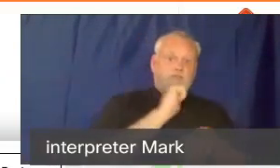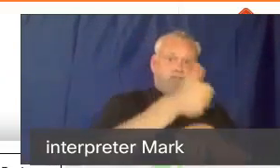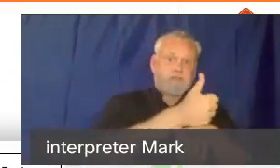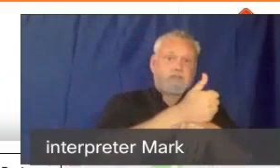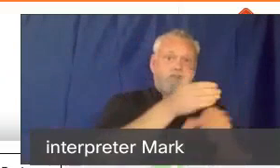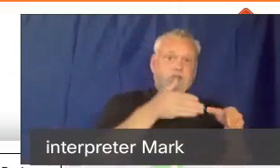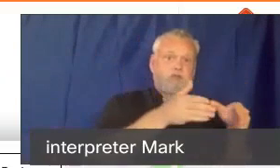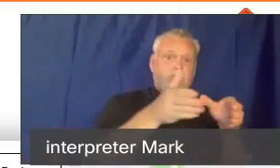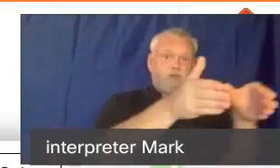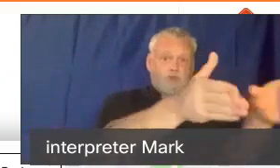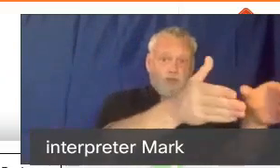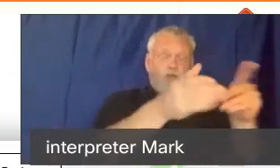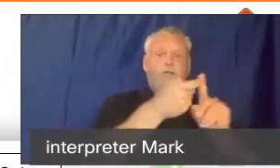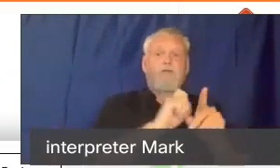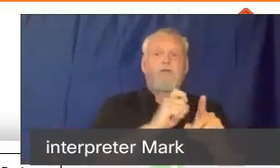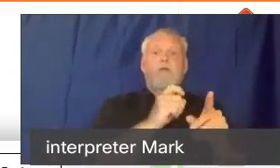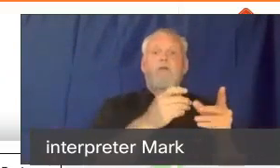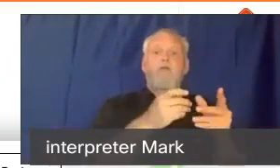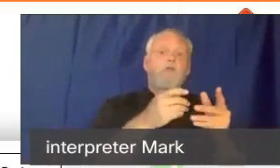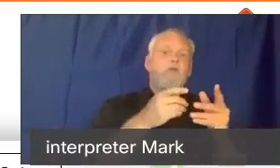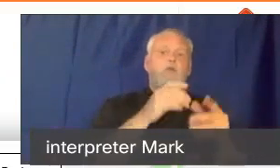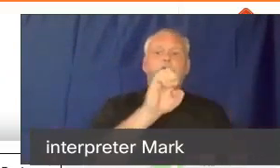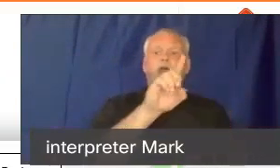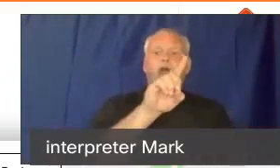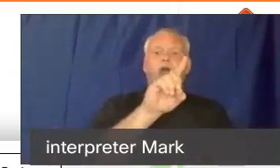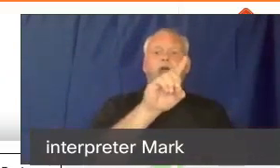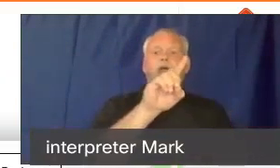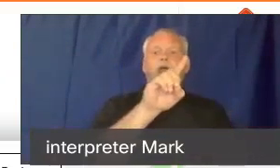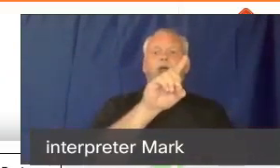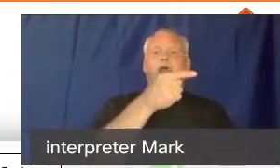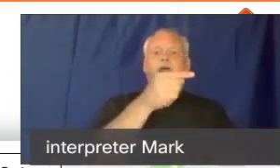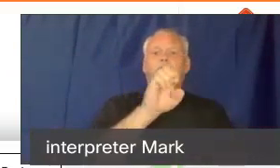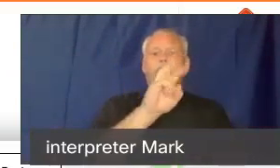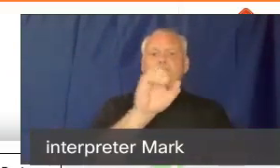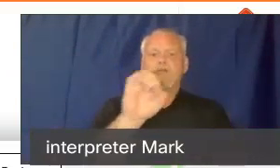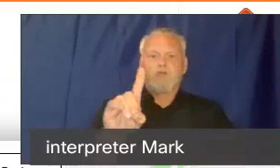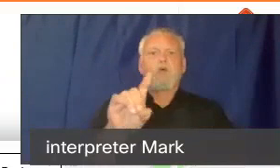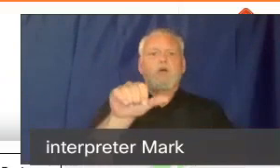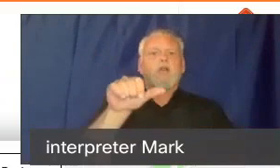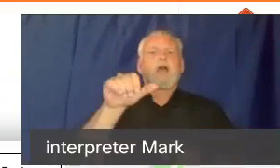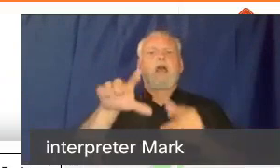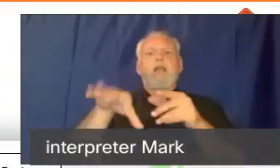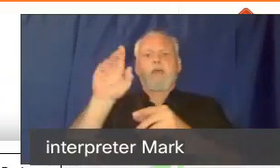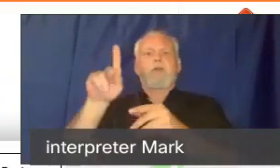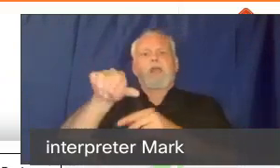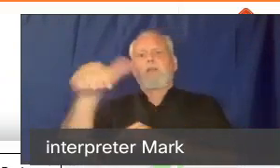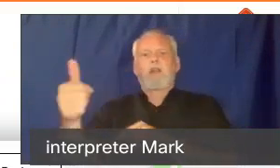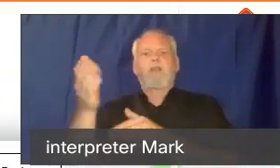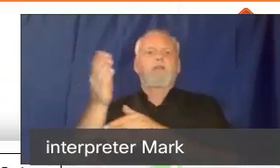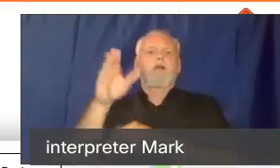Through content edge it up to Franklin street, and then picking up the section in Brooklyn that runs along John McCormick drive.